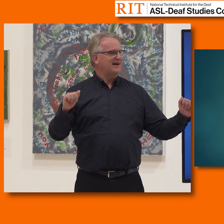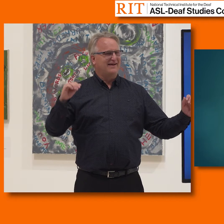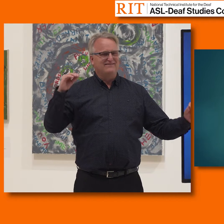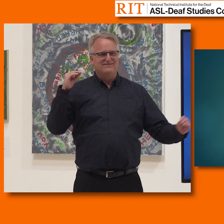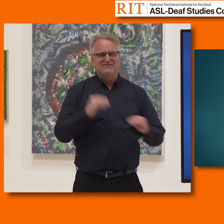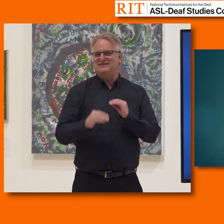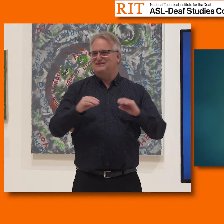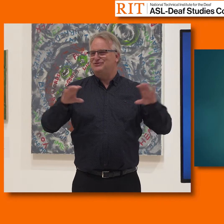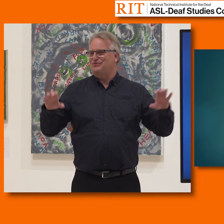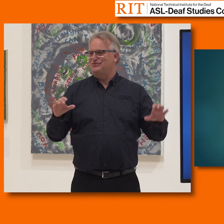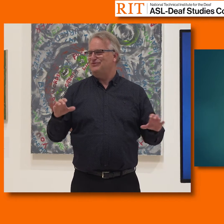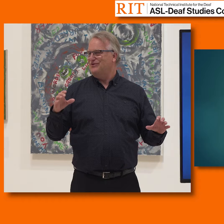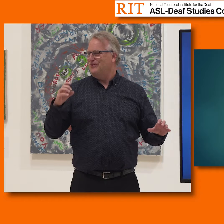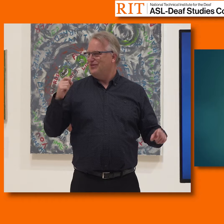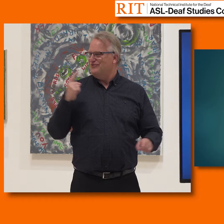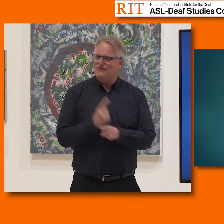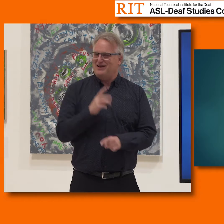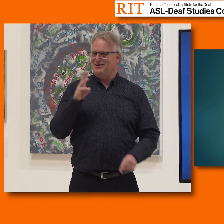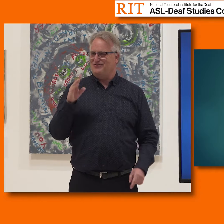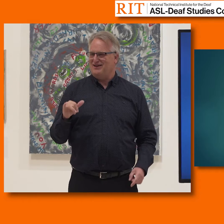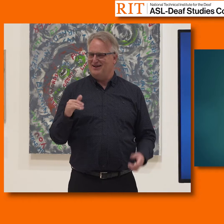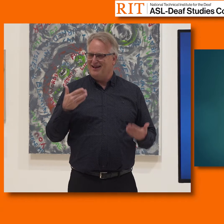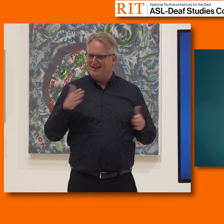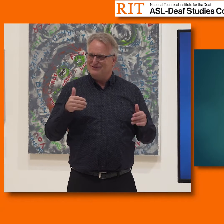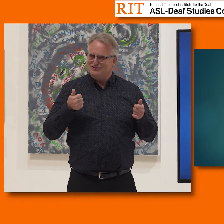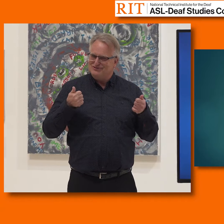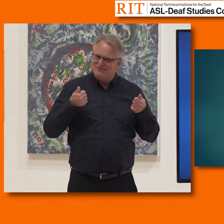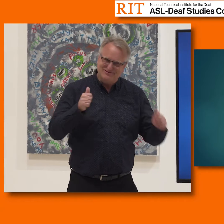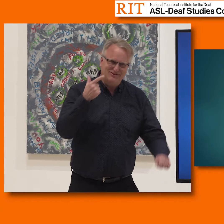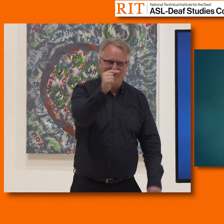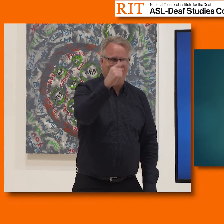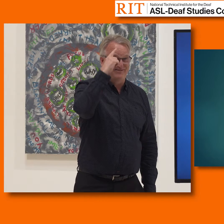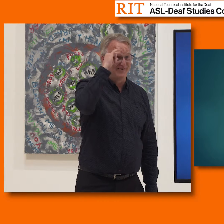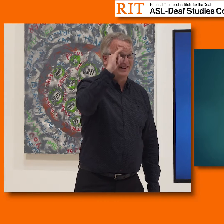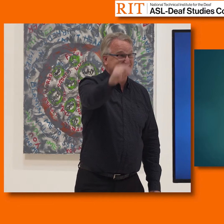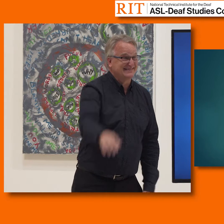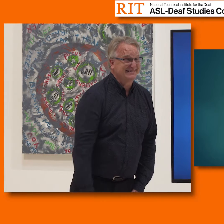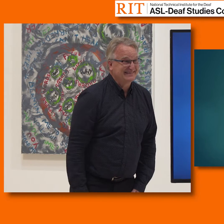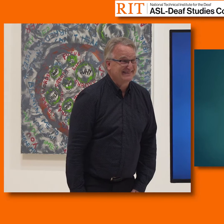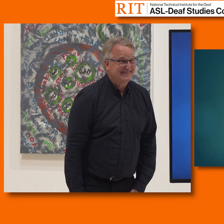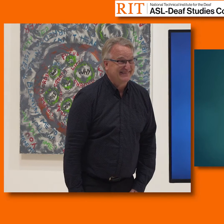but if we can work together to fix things and do it a better way, let's go for it.